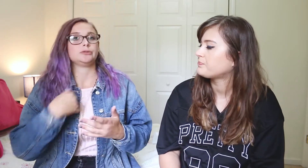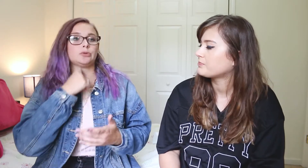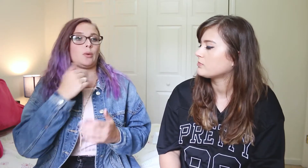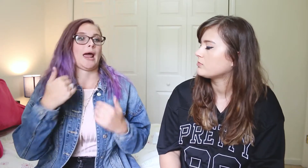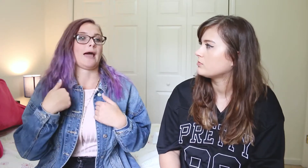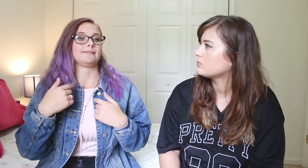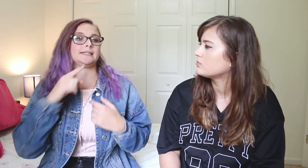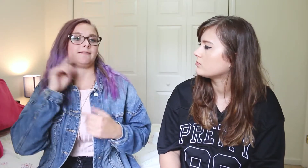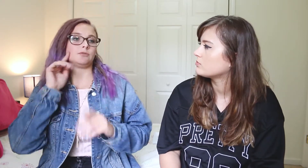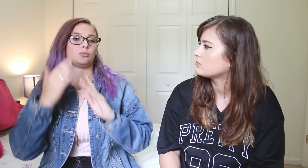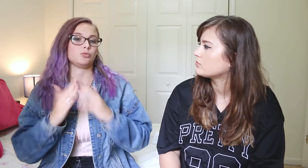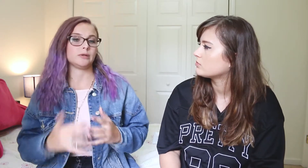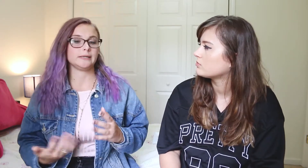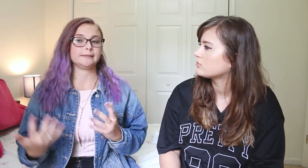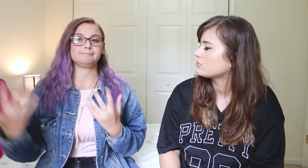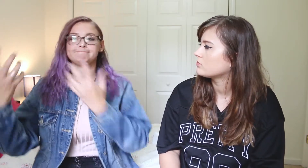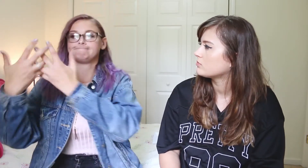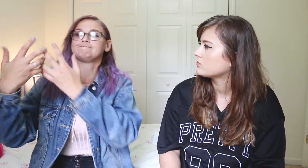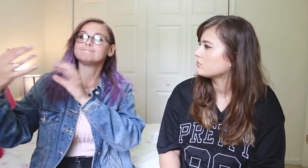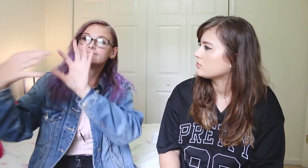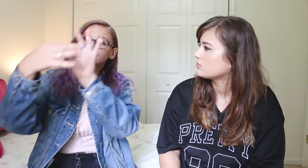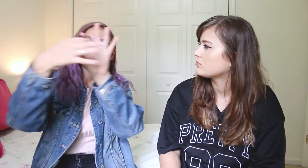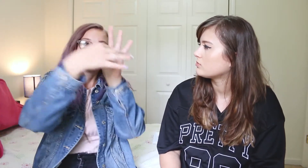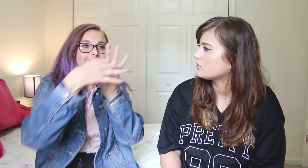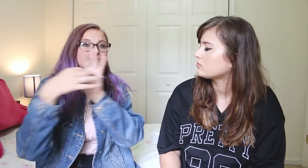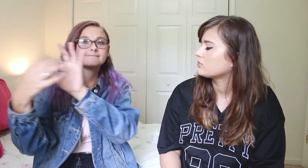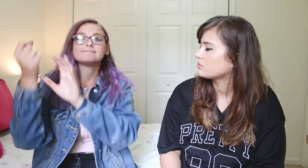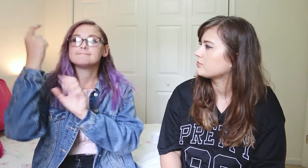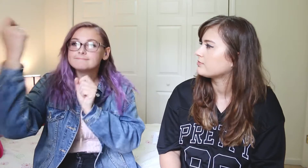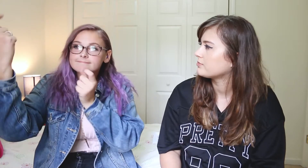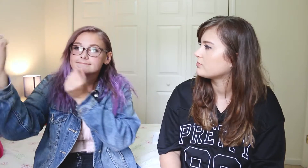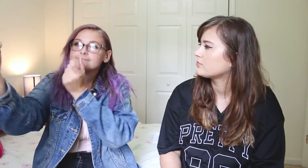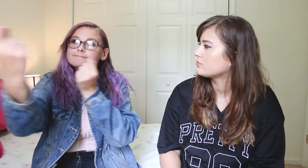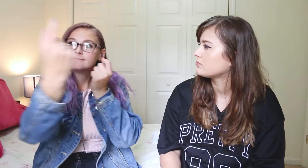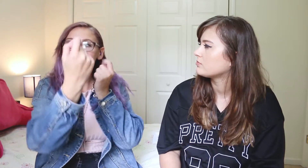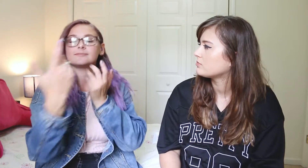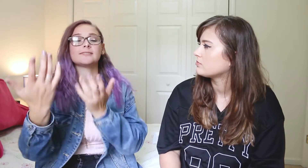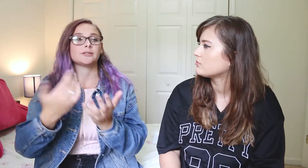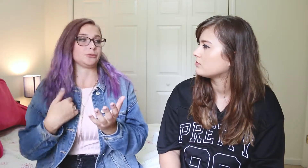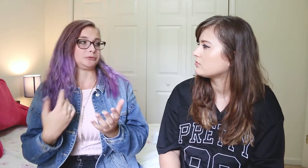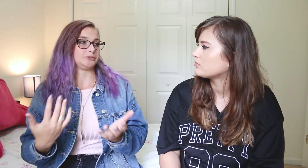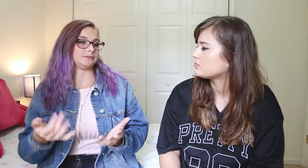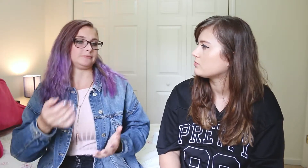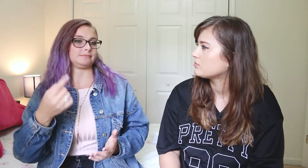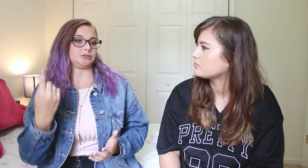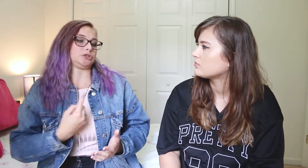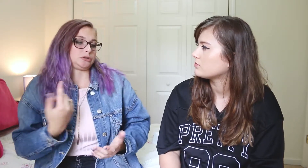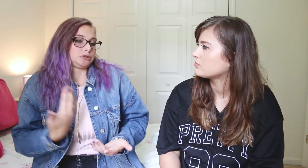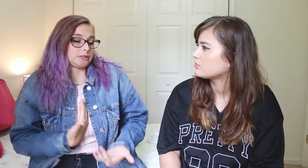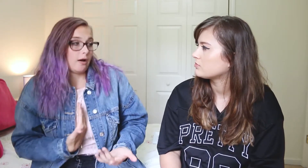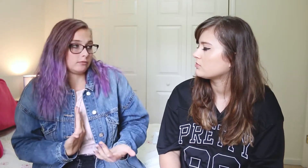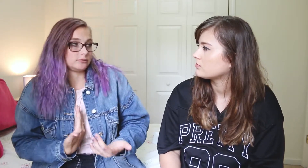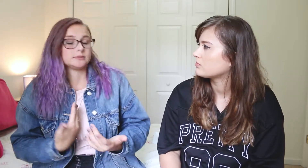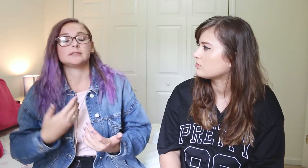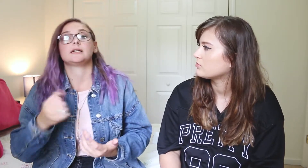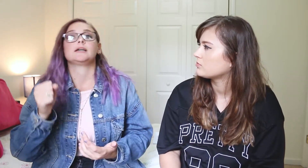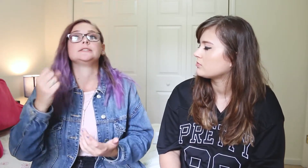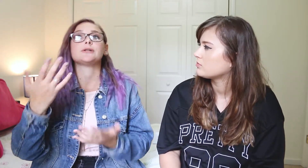you don’t have the deaf community and those connections, just yourself.